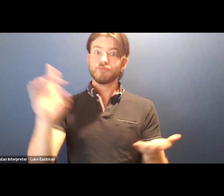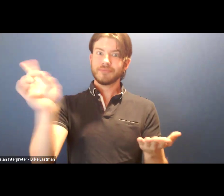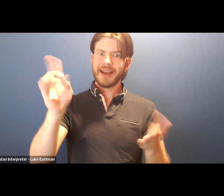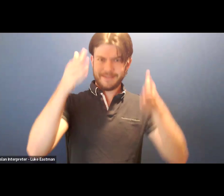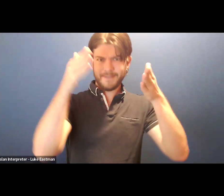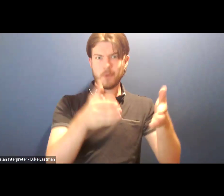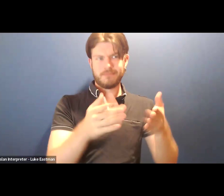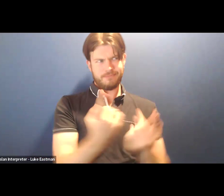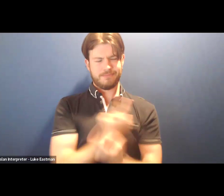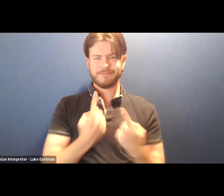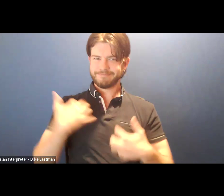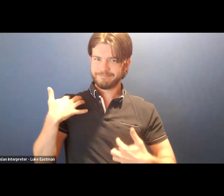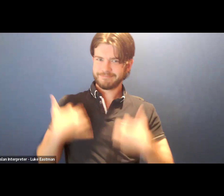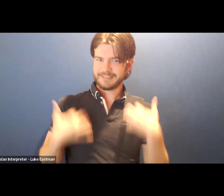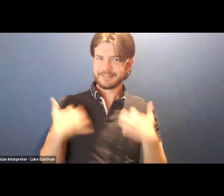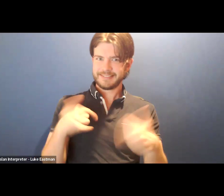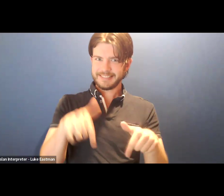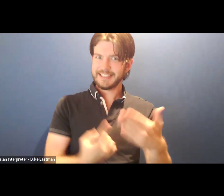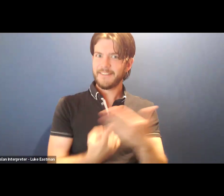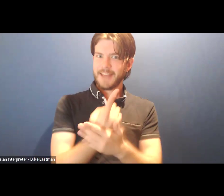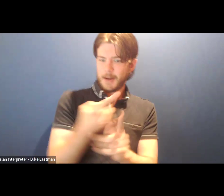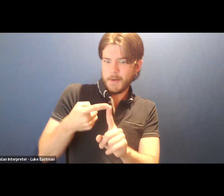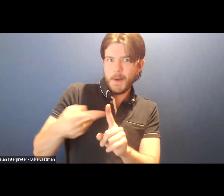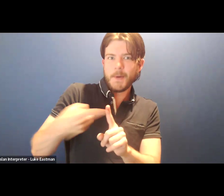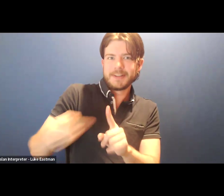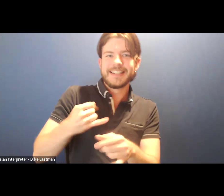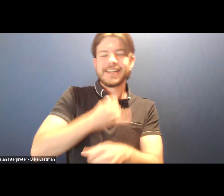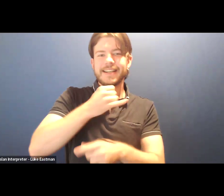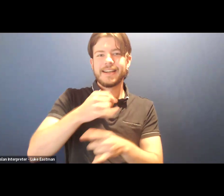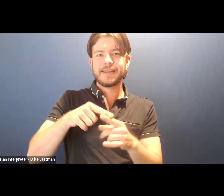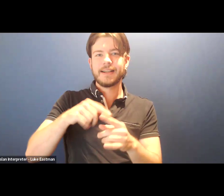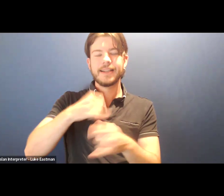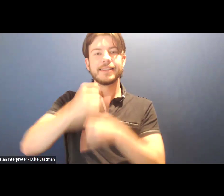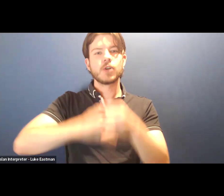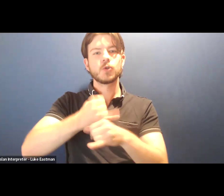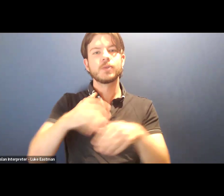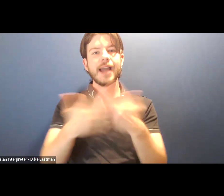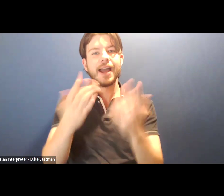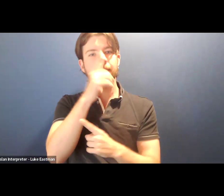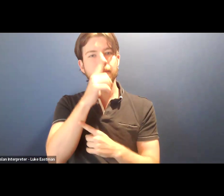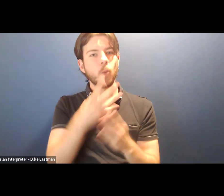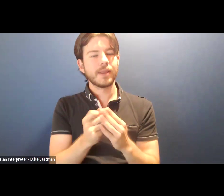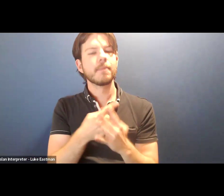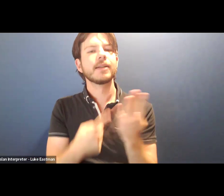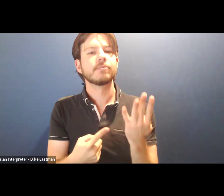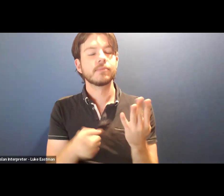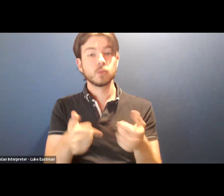event so close to the International Day of People with Disability - a time to